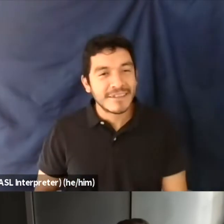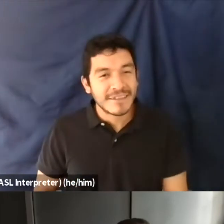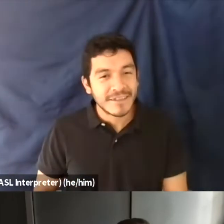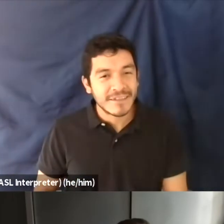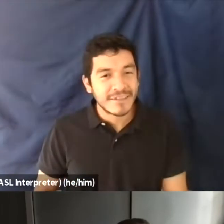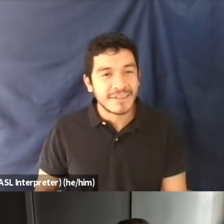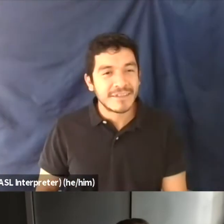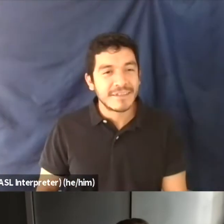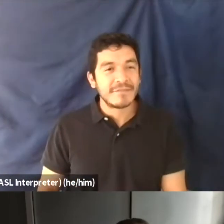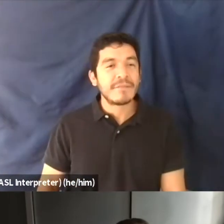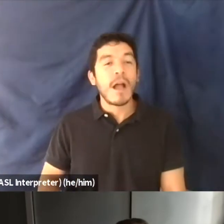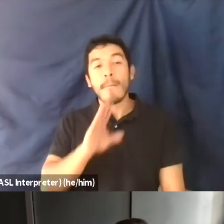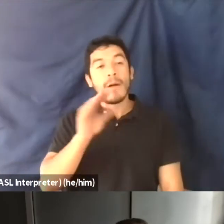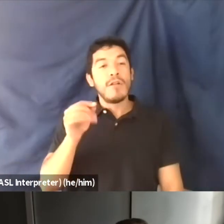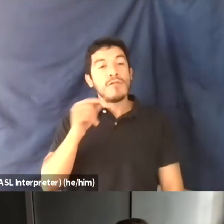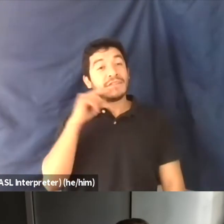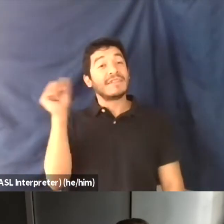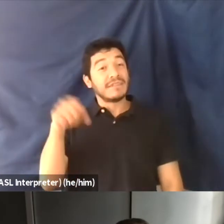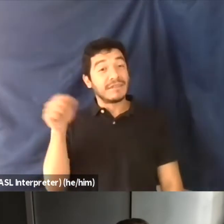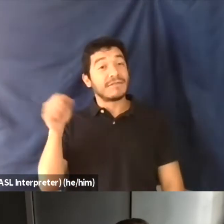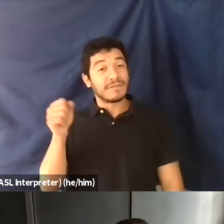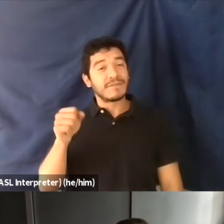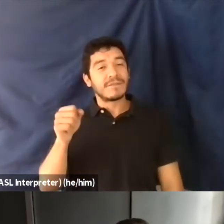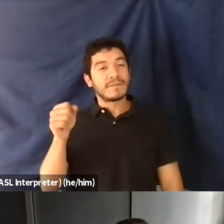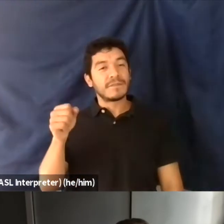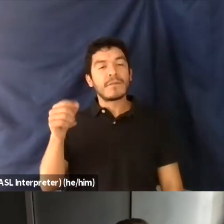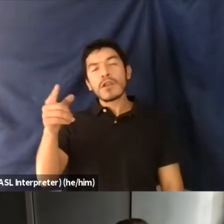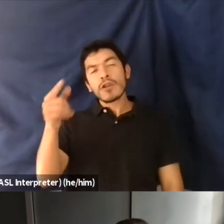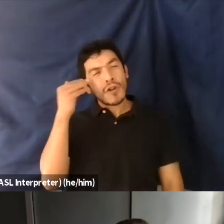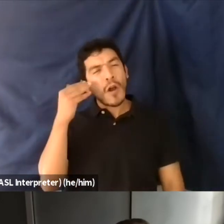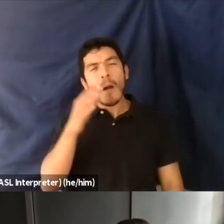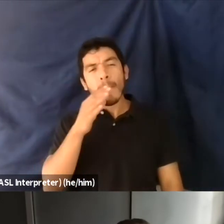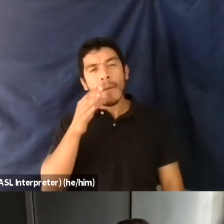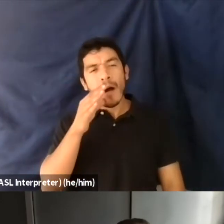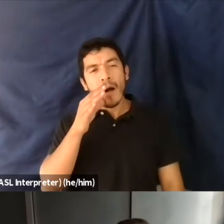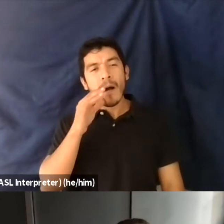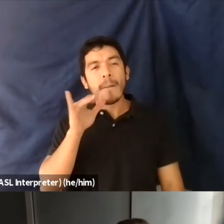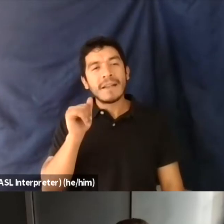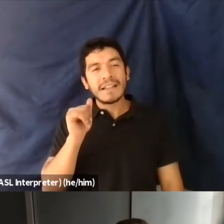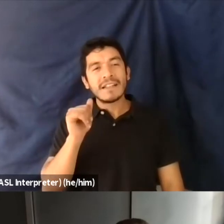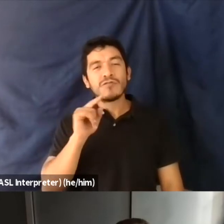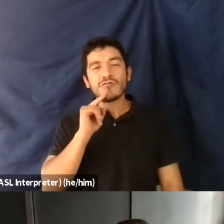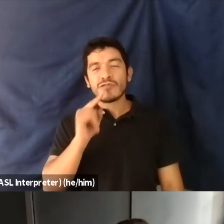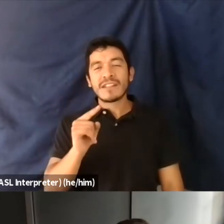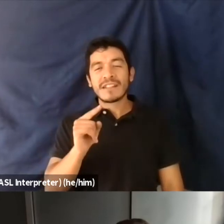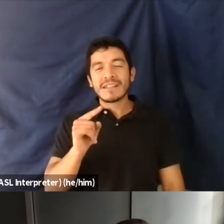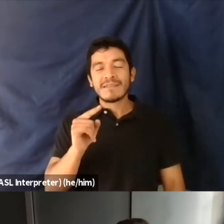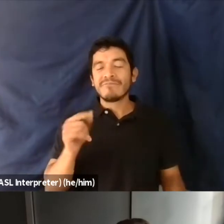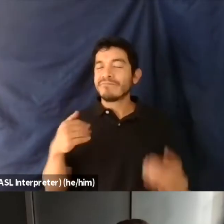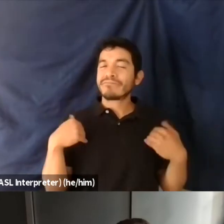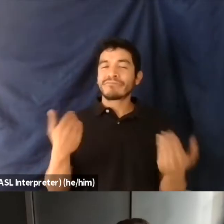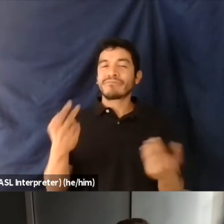Yeah, we know mom is overseeing herself. Like she's tired of watching herself in the movie,